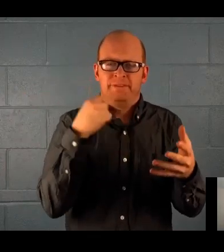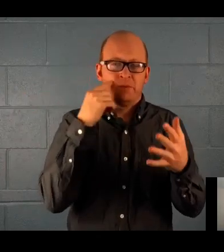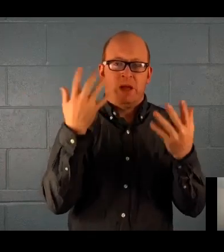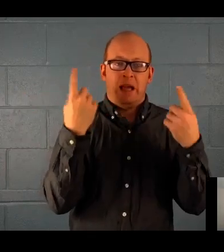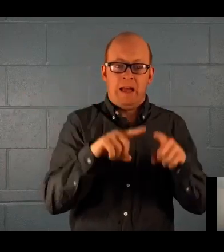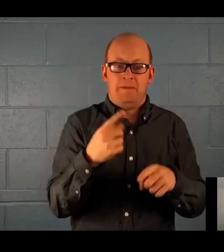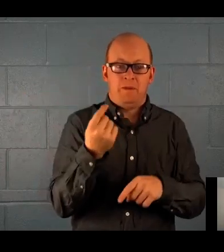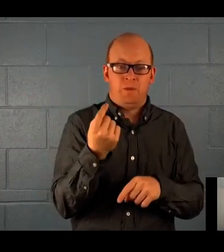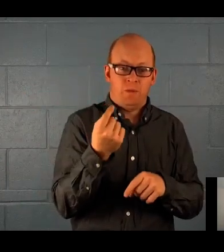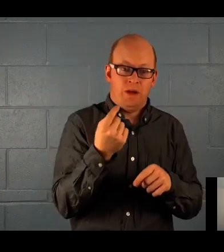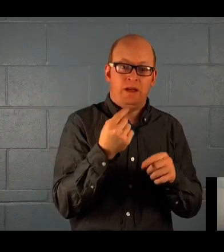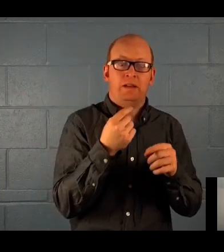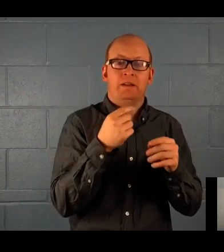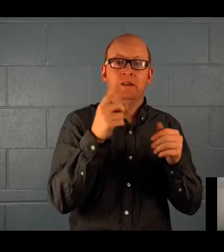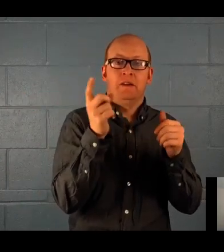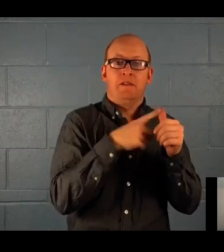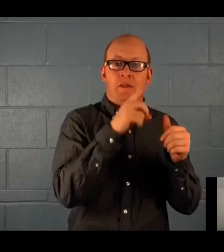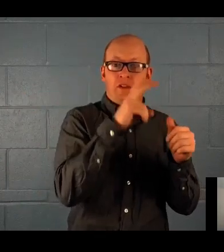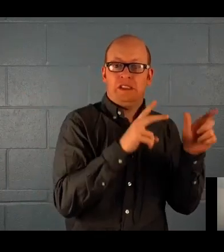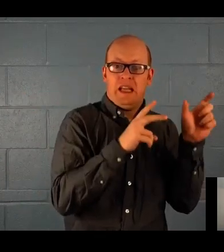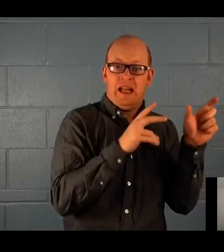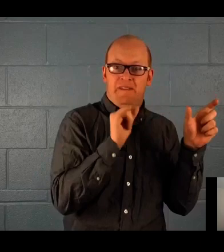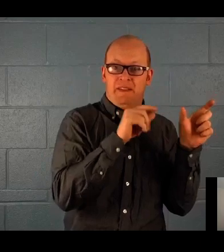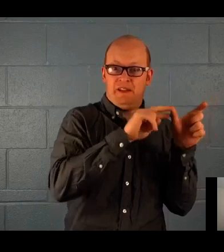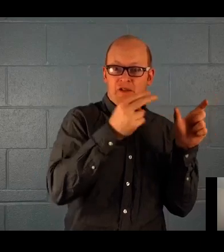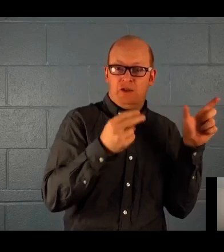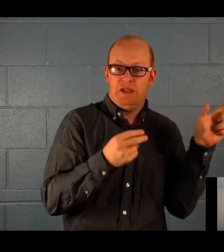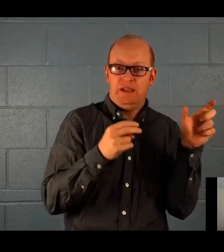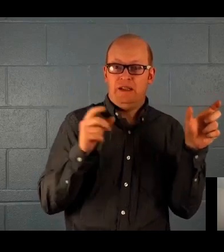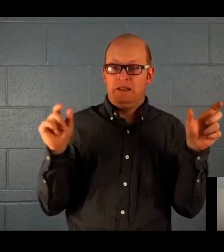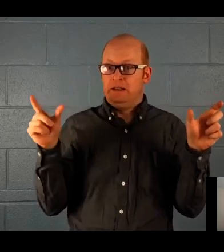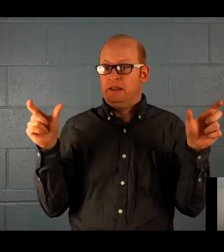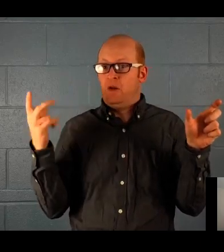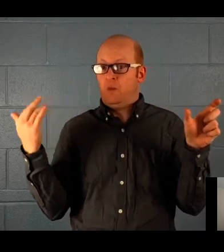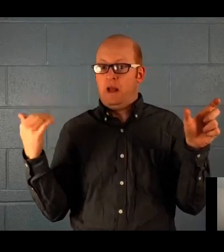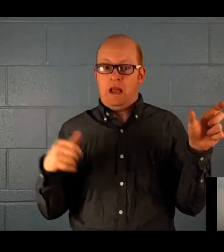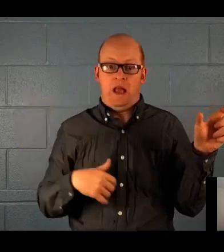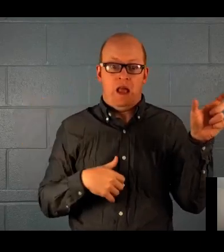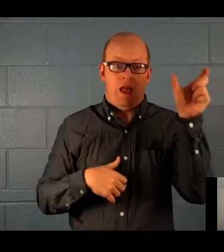may be producing some kind of truncated myosin VIIA protein. The jury is still out on that.